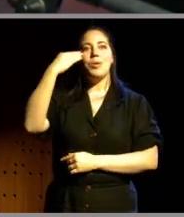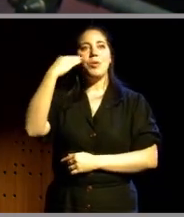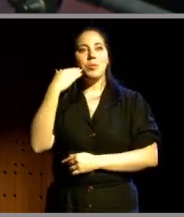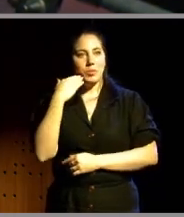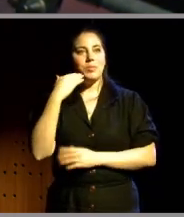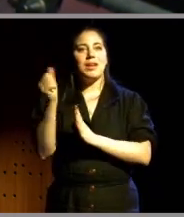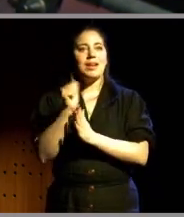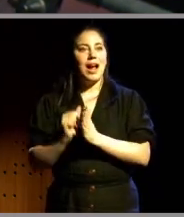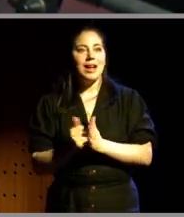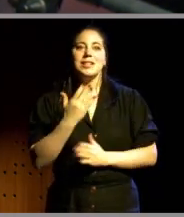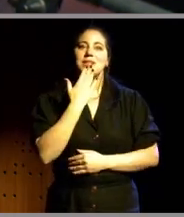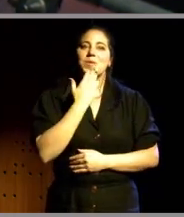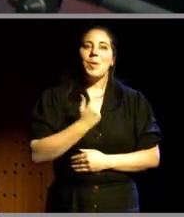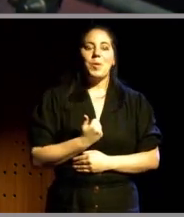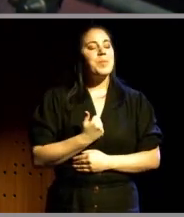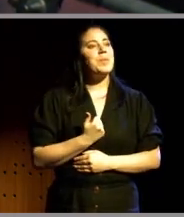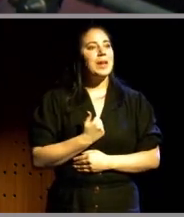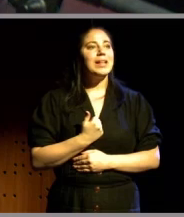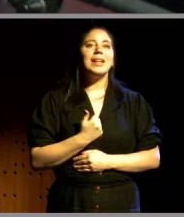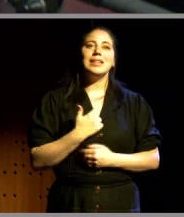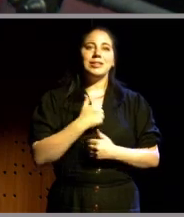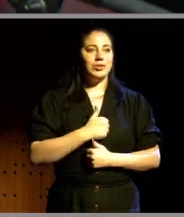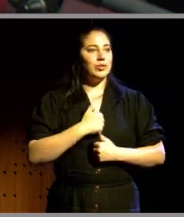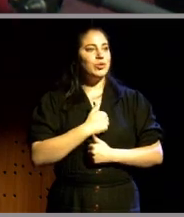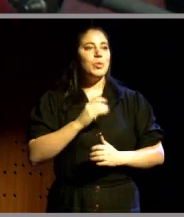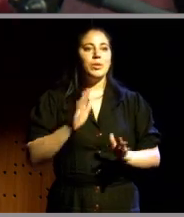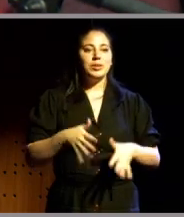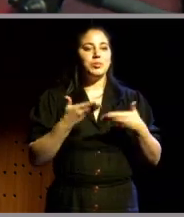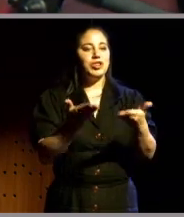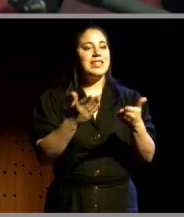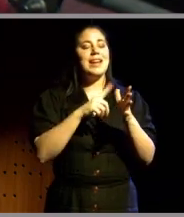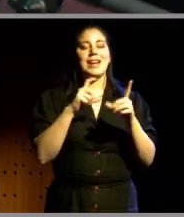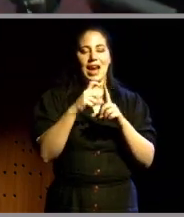Please join us to present these awards, Adrian and Francesca.